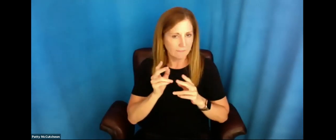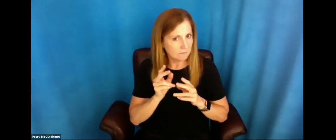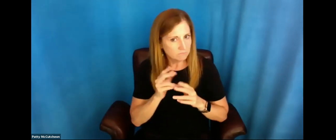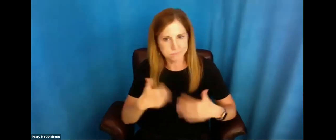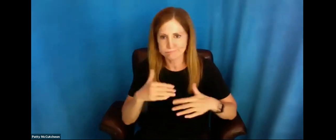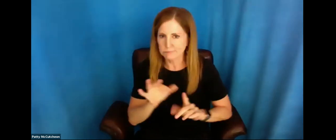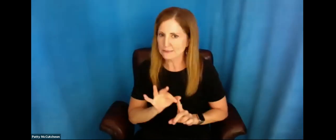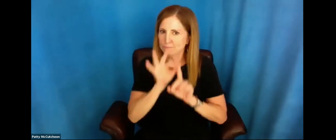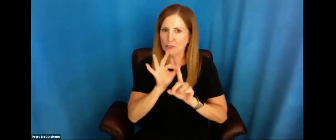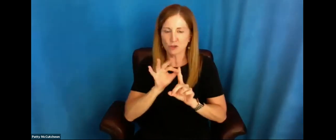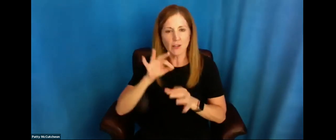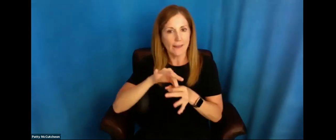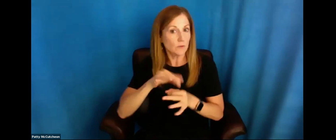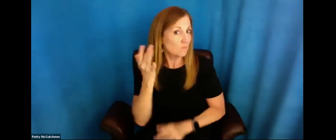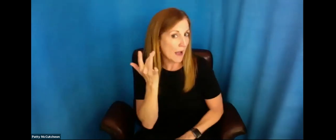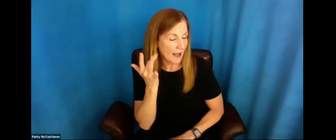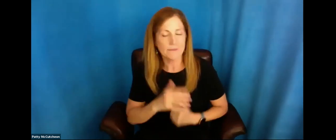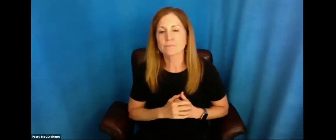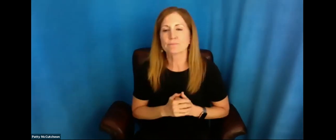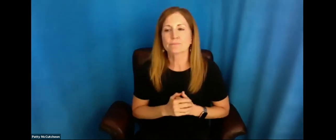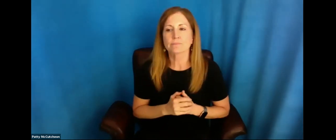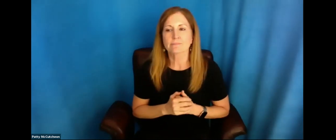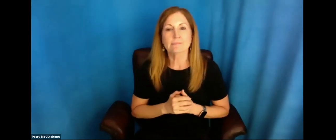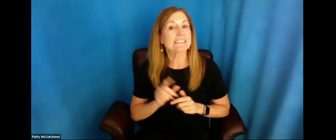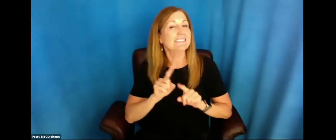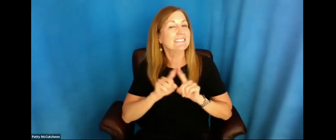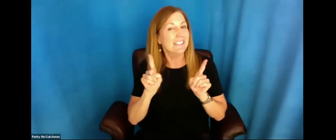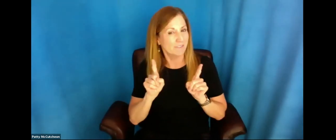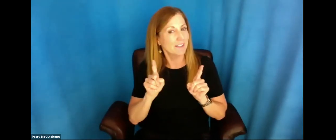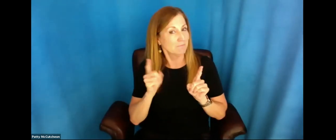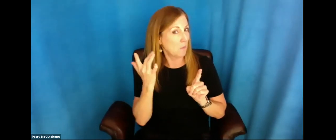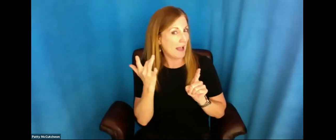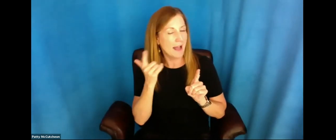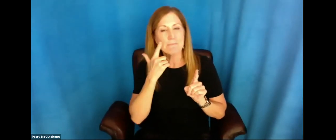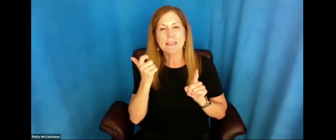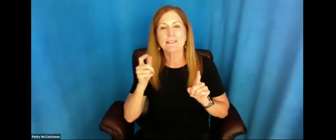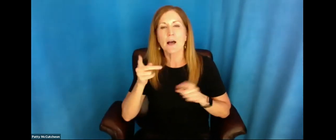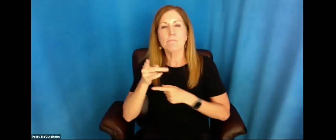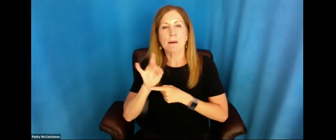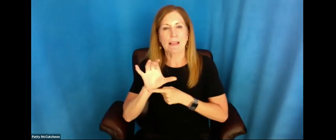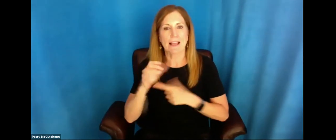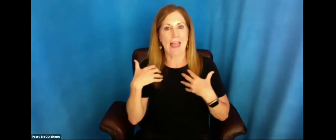One big way that it's a different election has to do with the public health crisis that we're in the middle